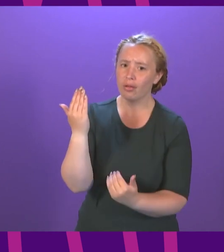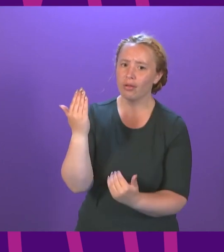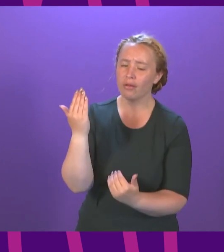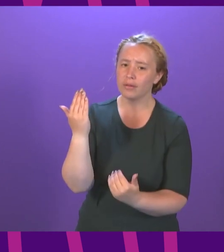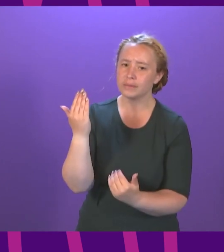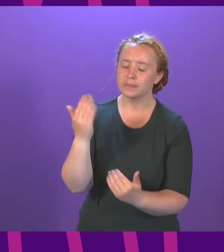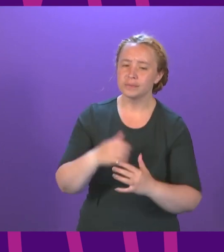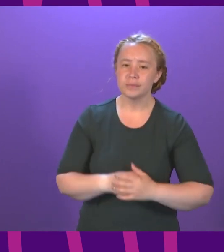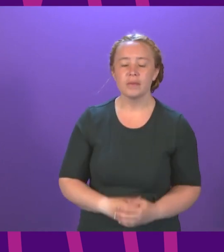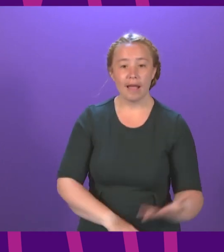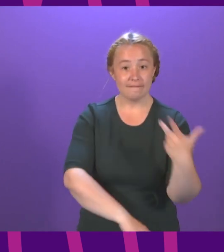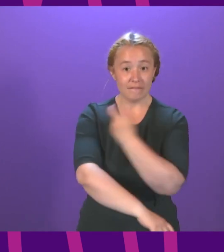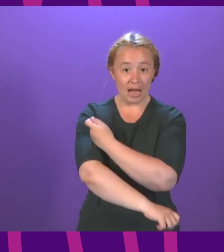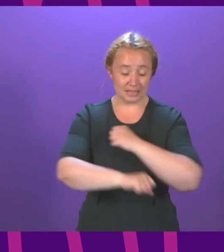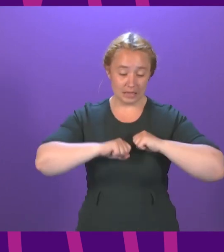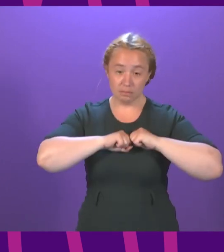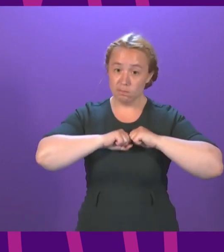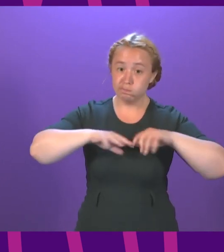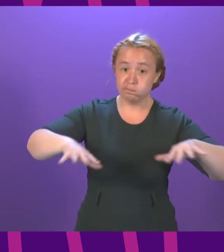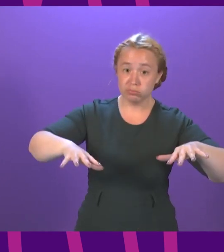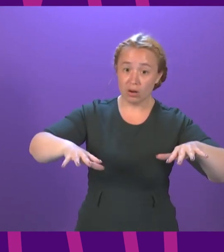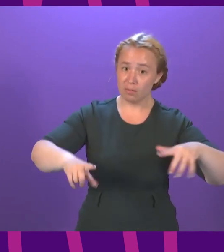On the vaccine roll-out, which has happened at a phenomenal pace